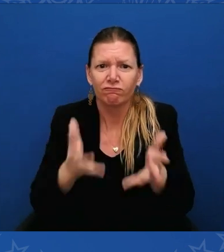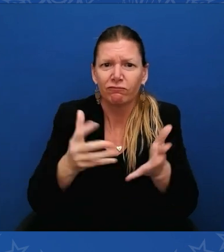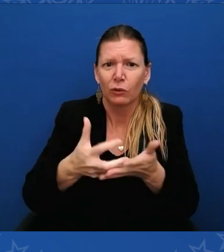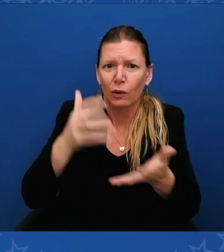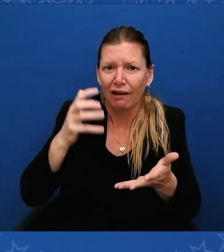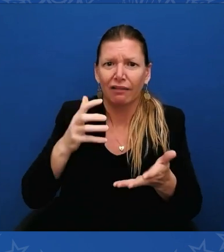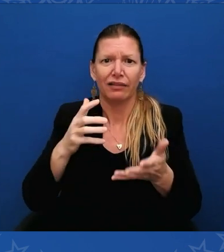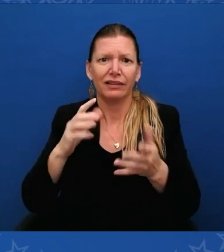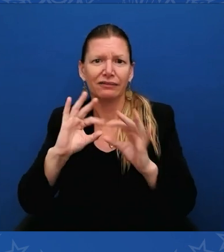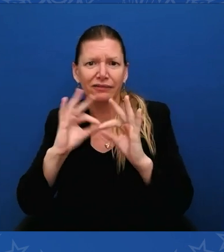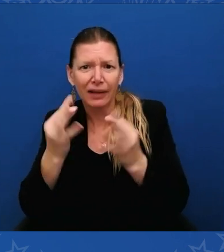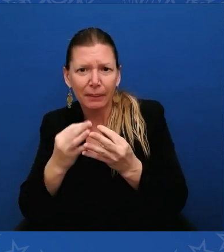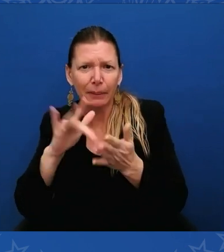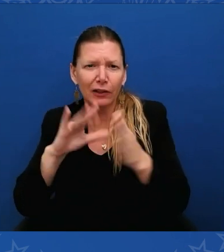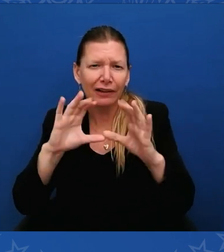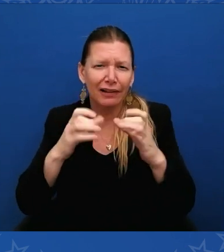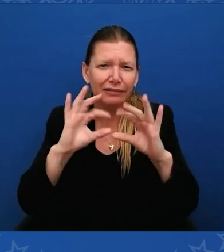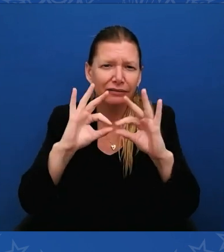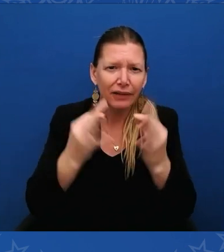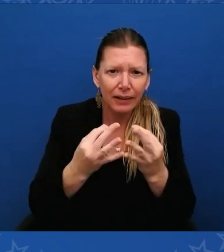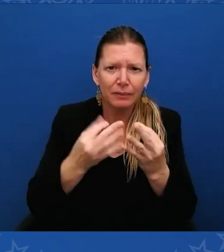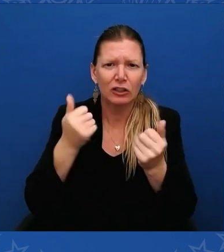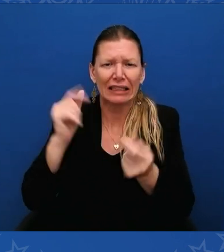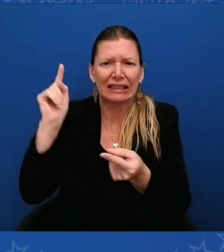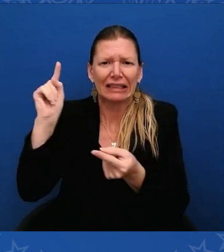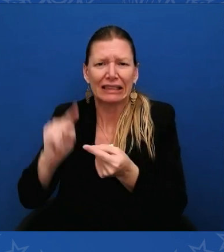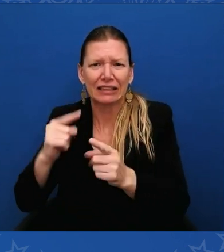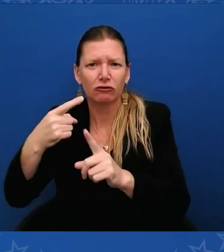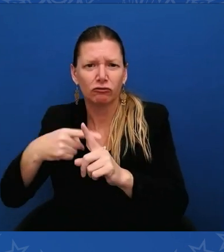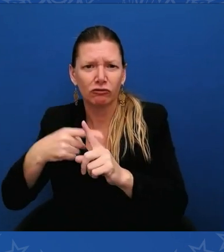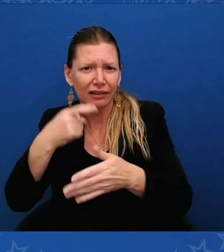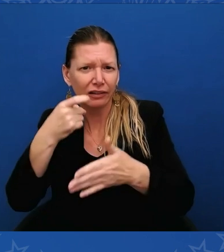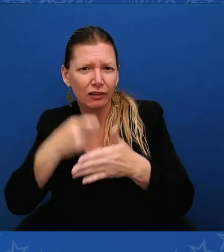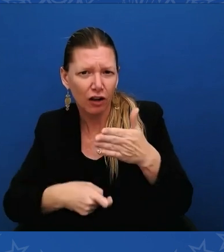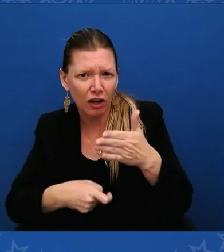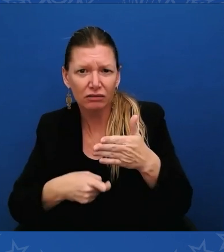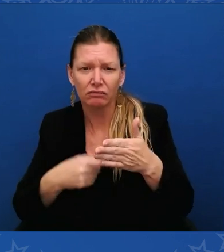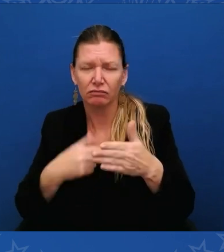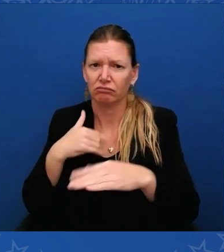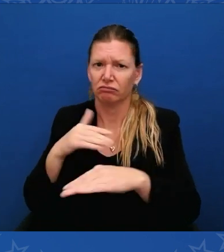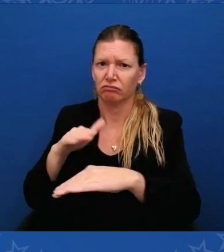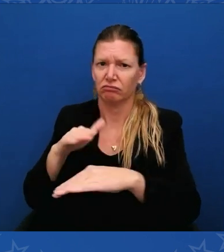at 5 percent a year so corporate landlords can't jack it up 20 and 30 percent anymore.